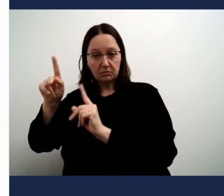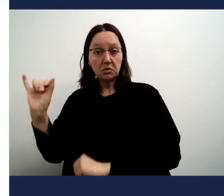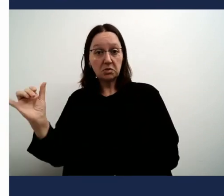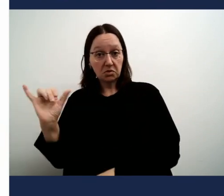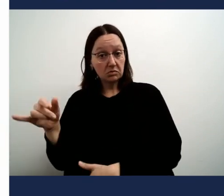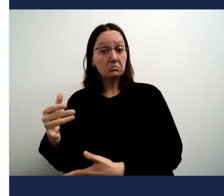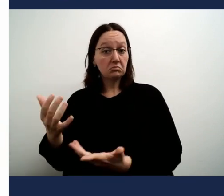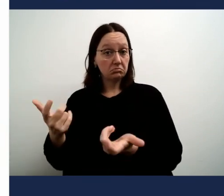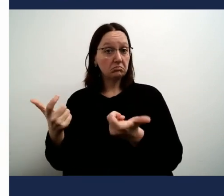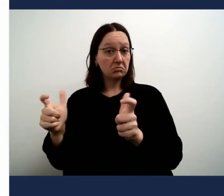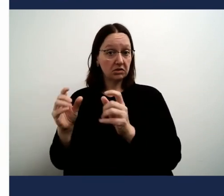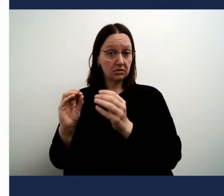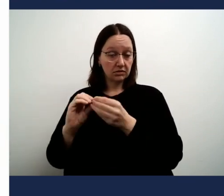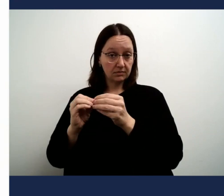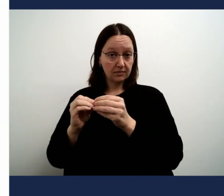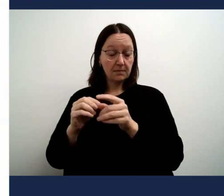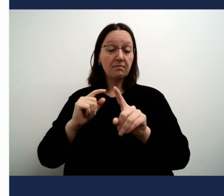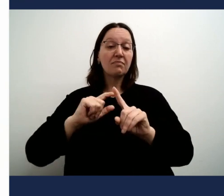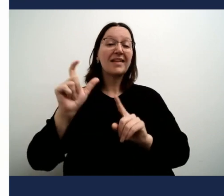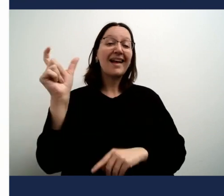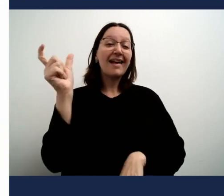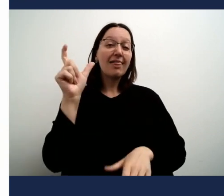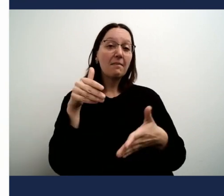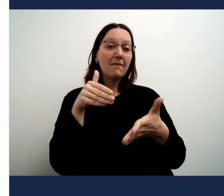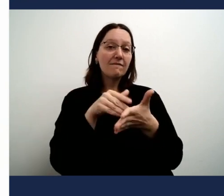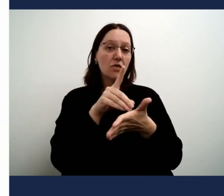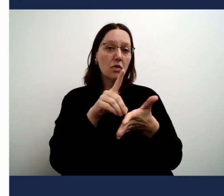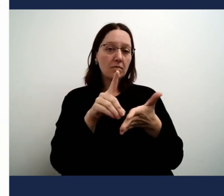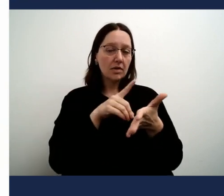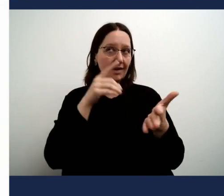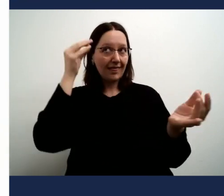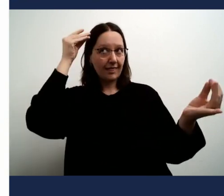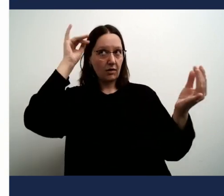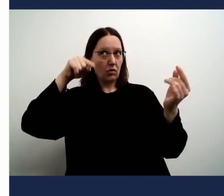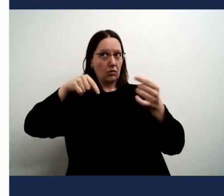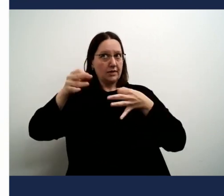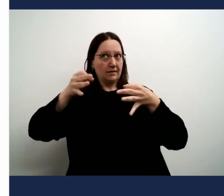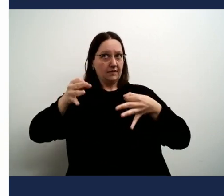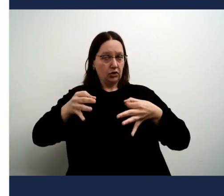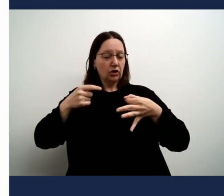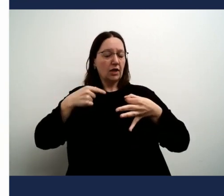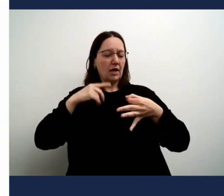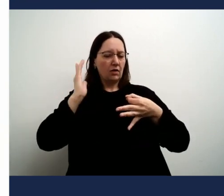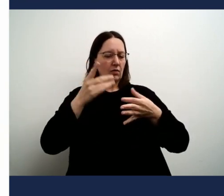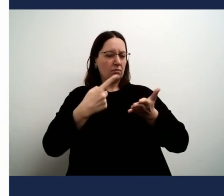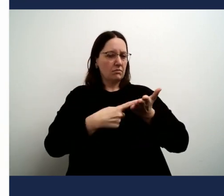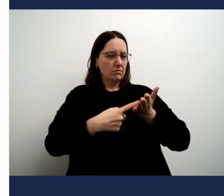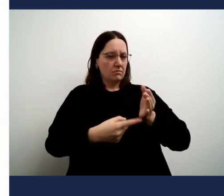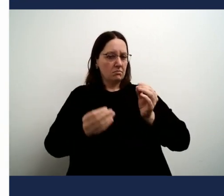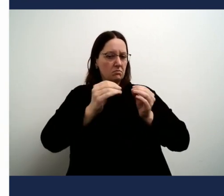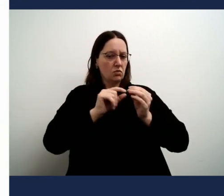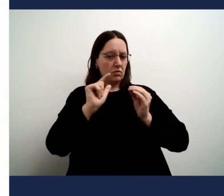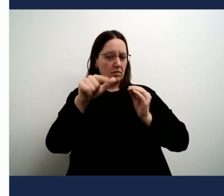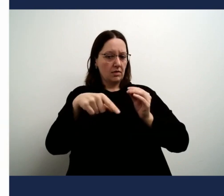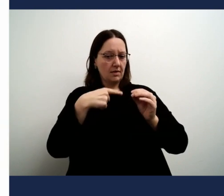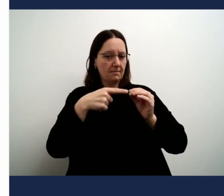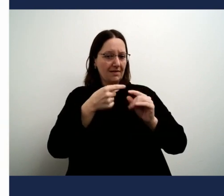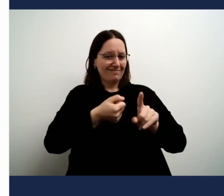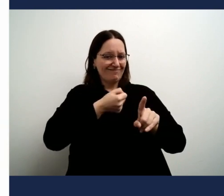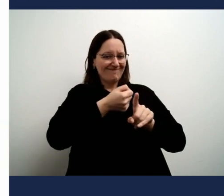education, their economic class, their culture, family, politics